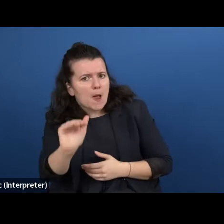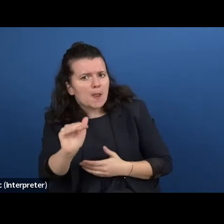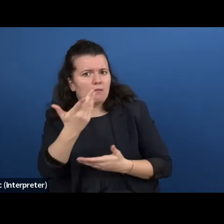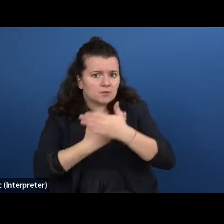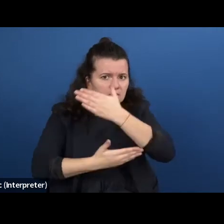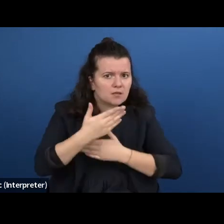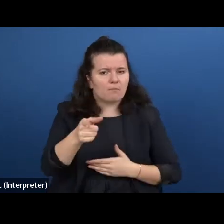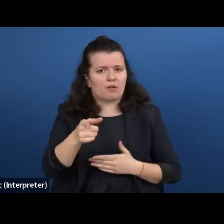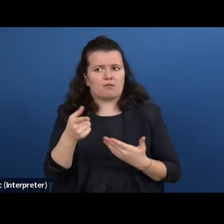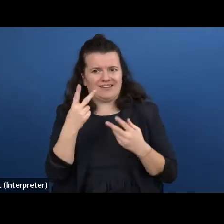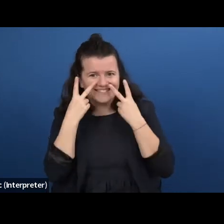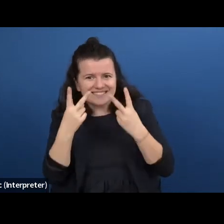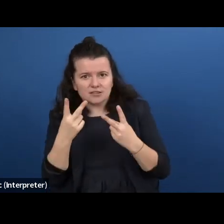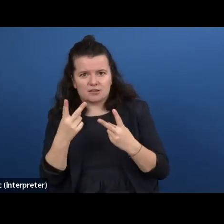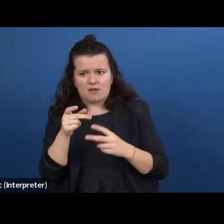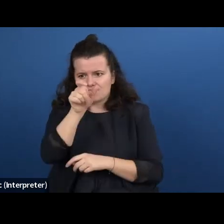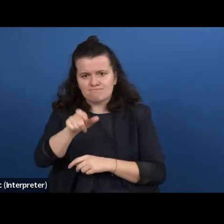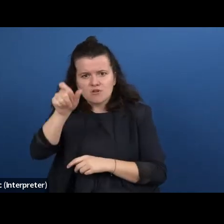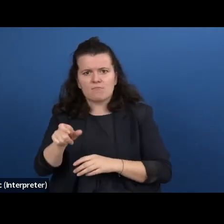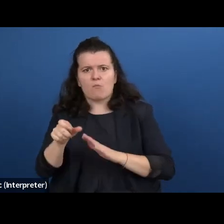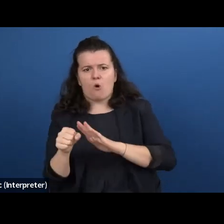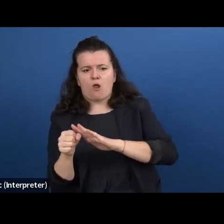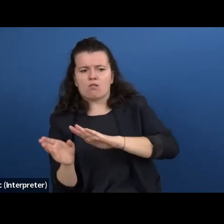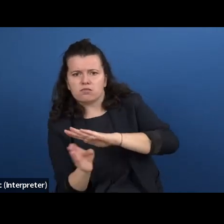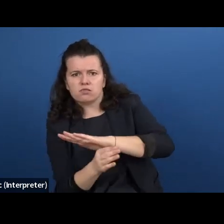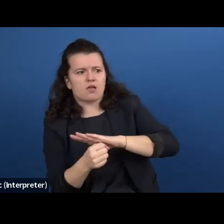And what we found was that in many cases, the research